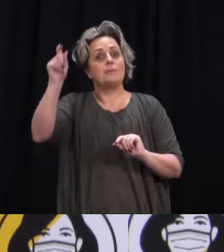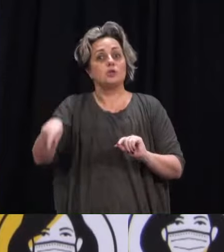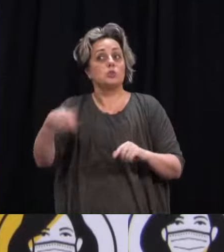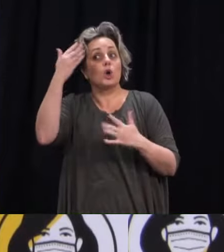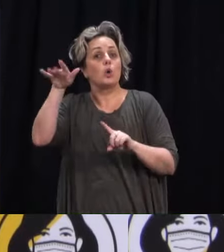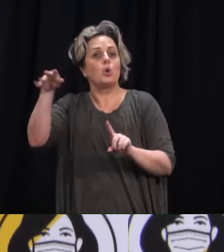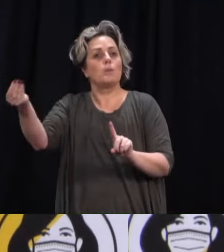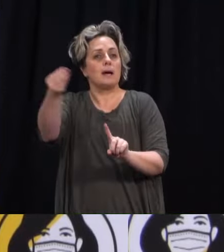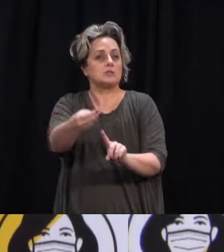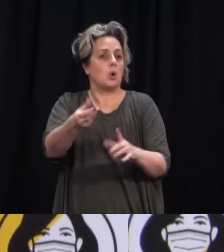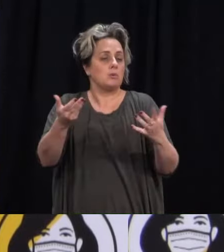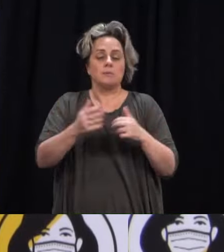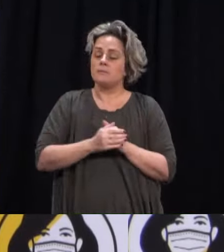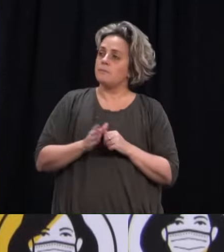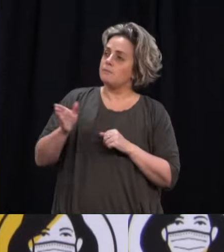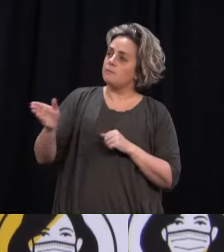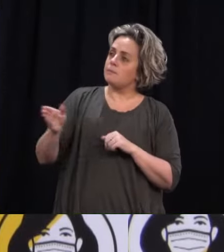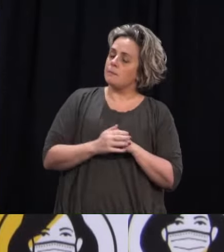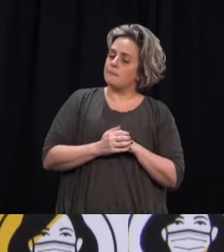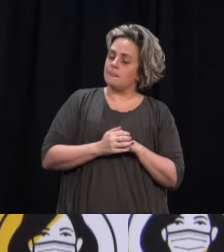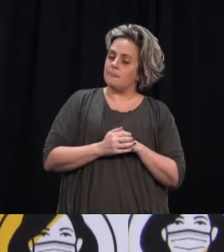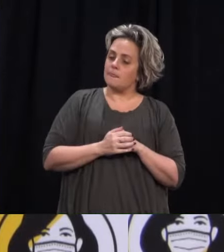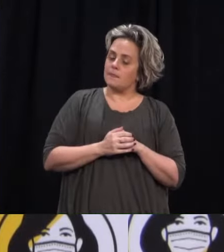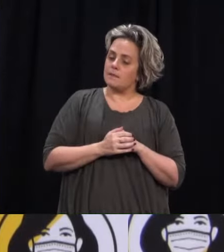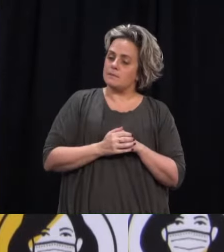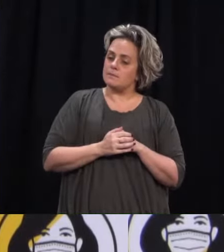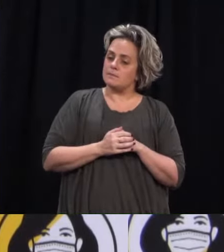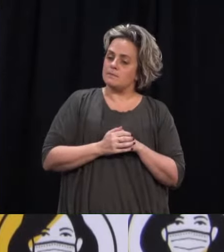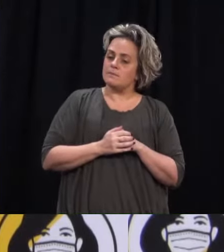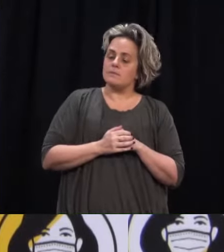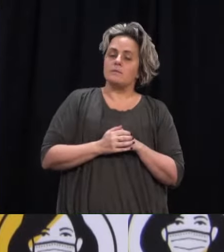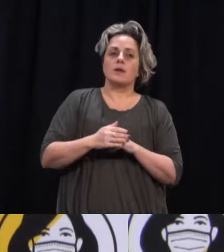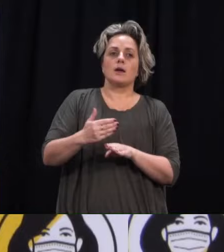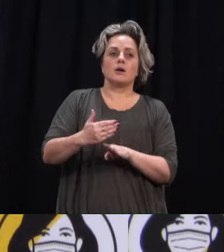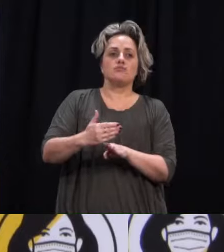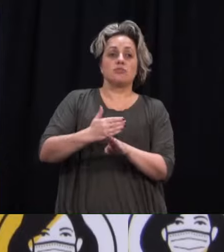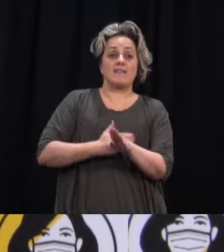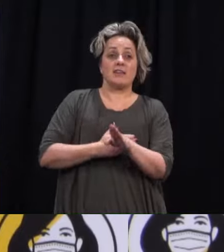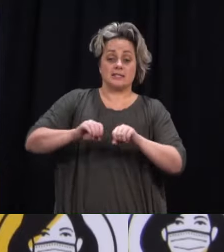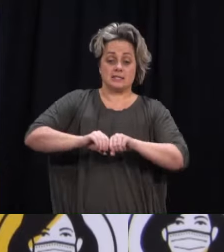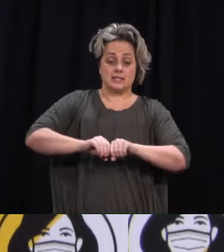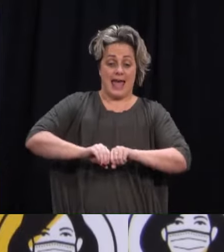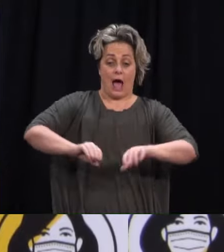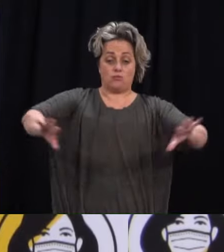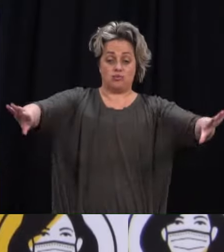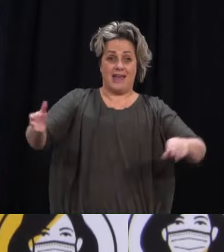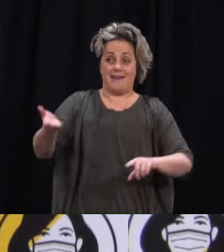NSW because of the time it was with the outbreak there. So that has not been ruled out